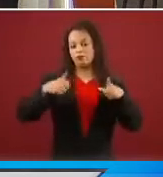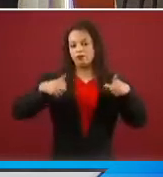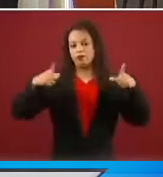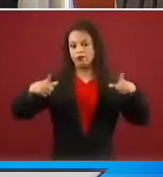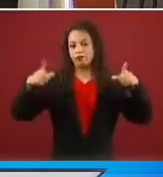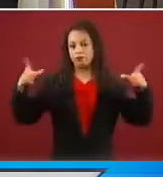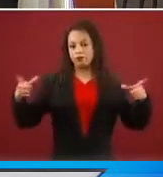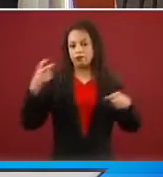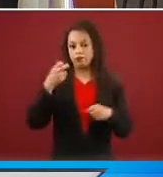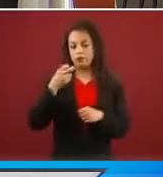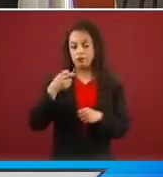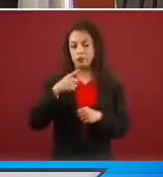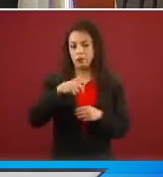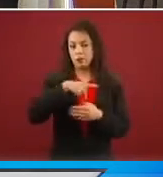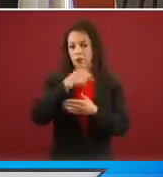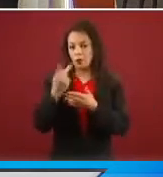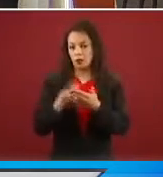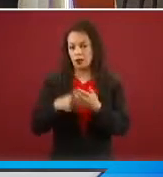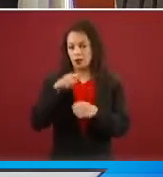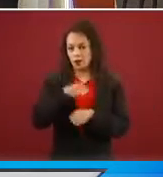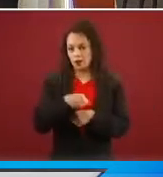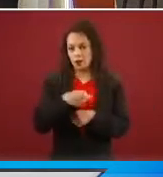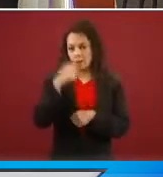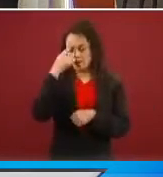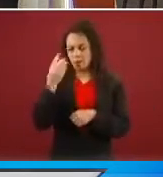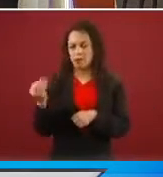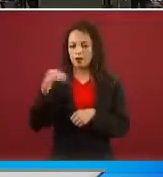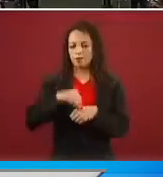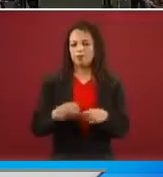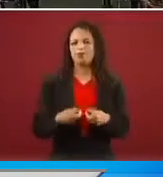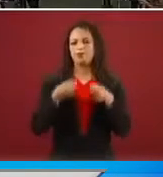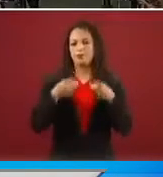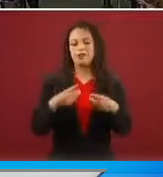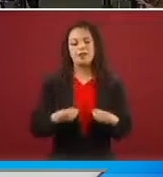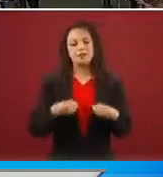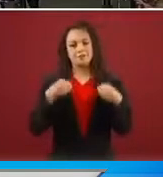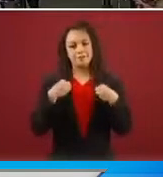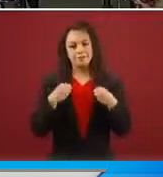reiterates that the results have been positive due to this reduction in irregular migratory flow